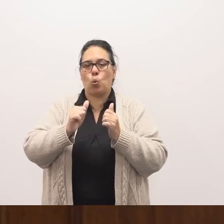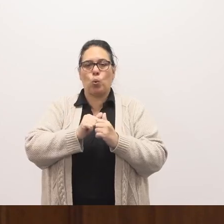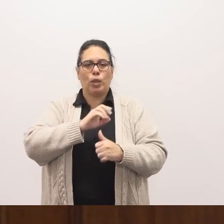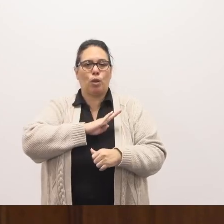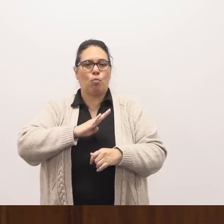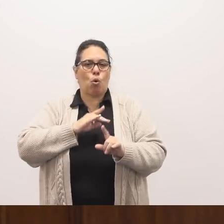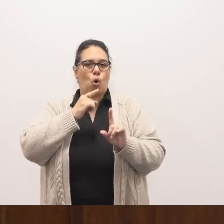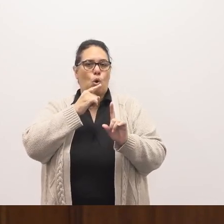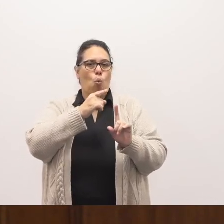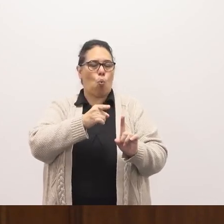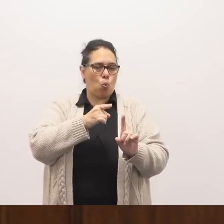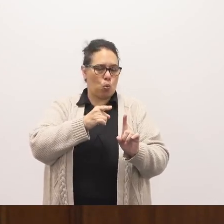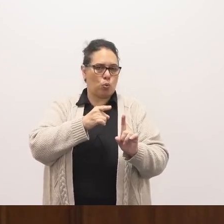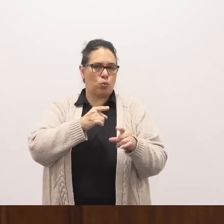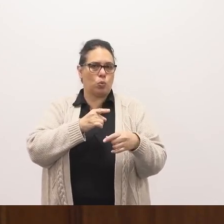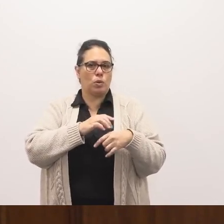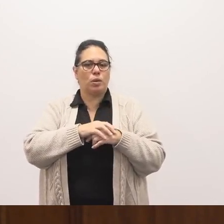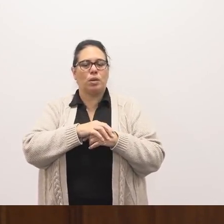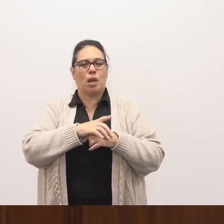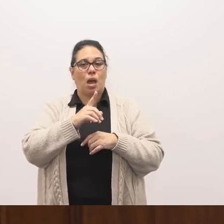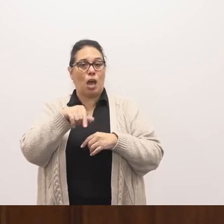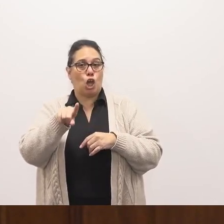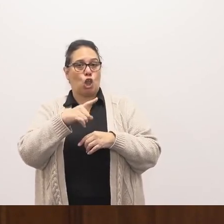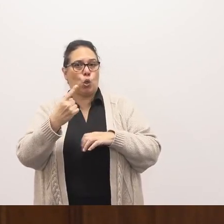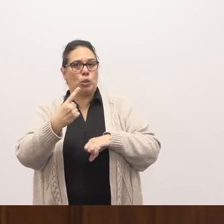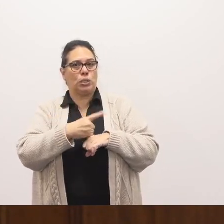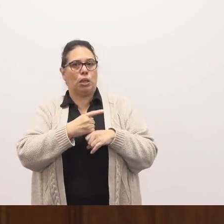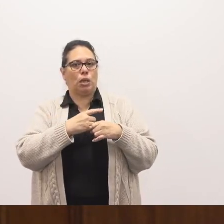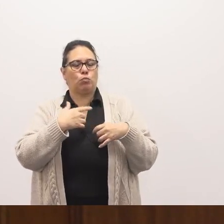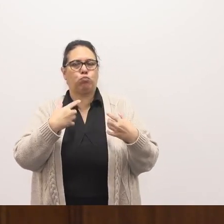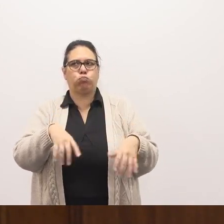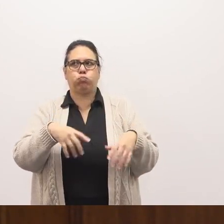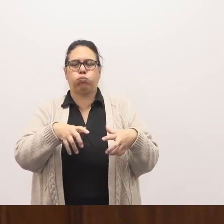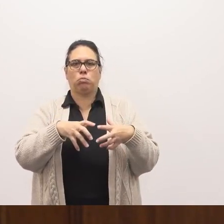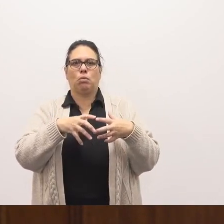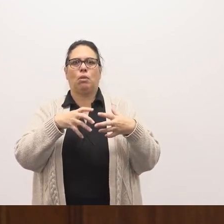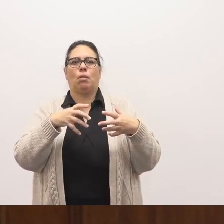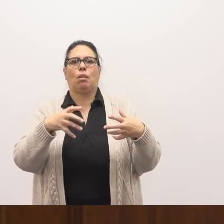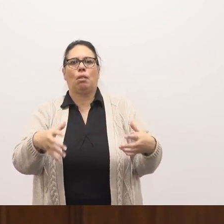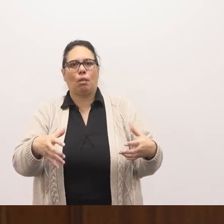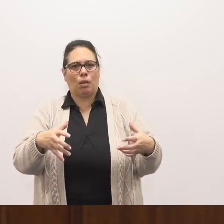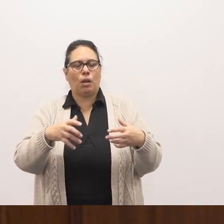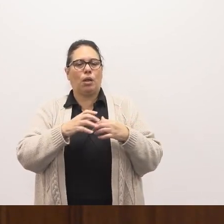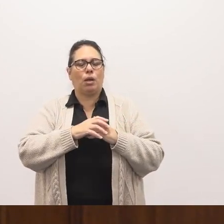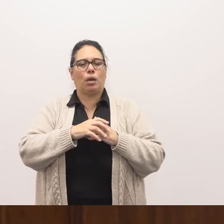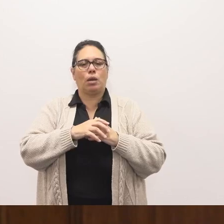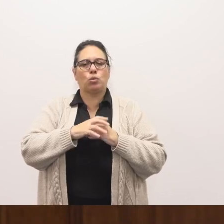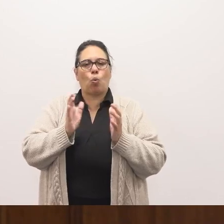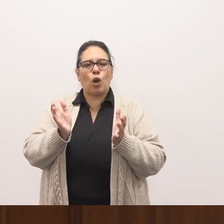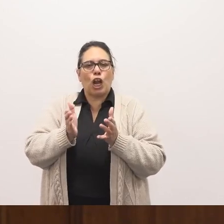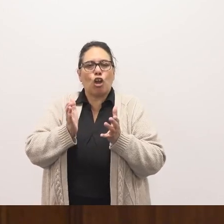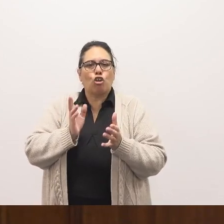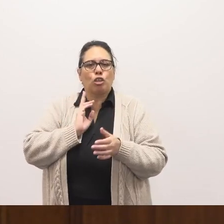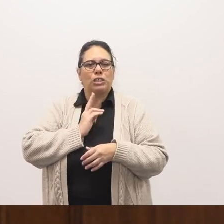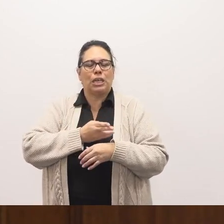we're heavy really those days, whether in board workshop or goals. Just wanna encourage us as we're developing agendas.